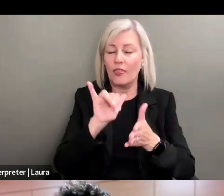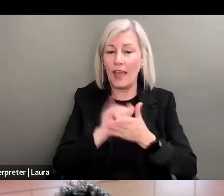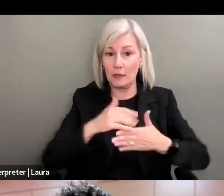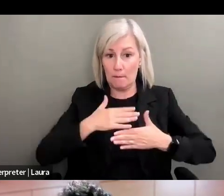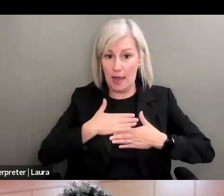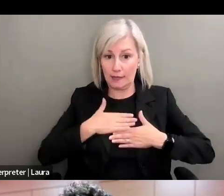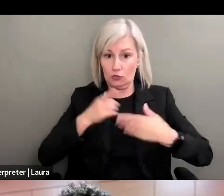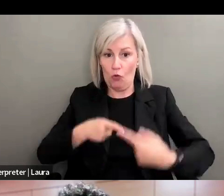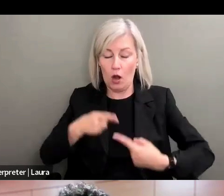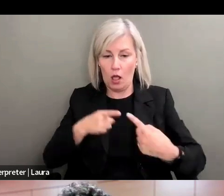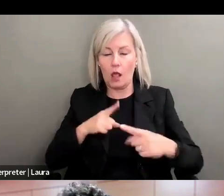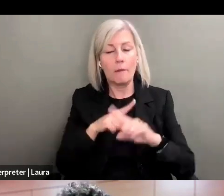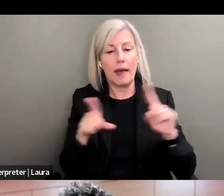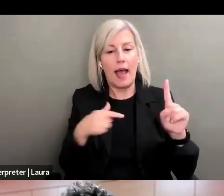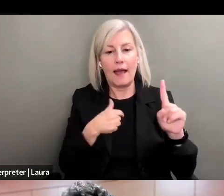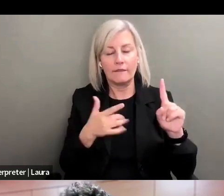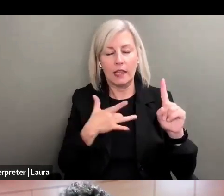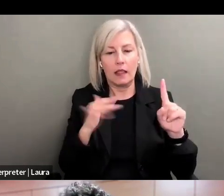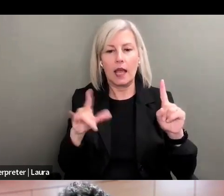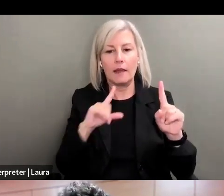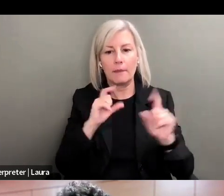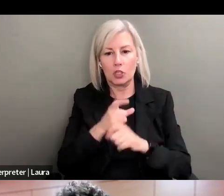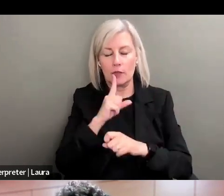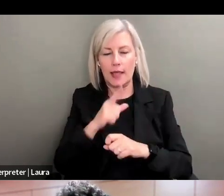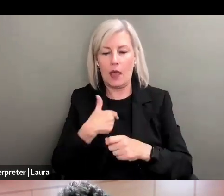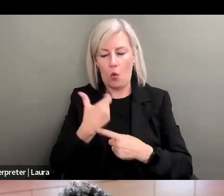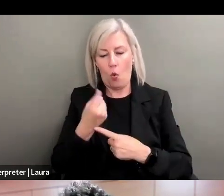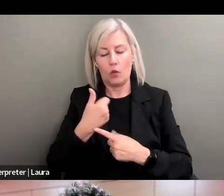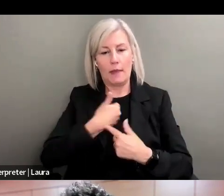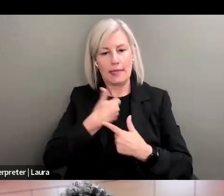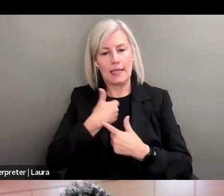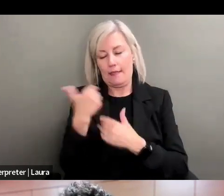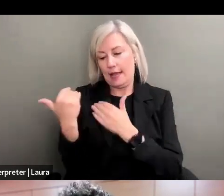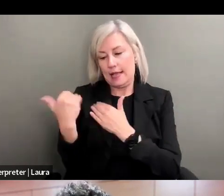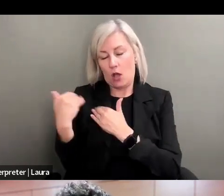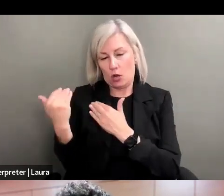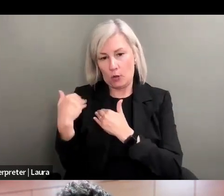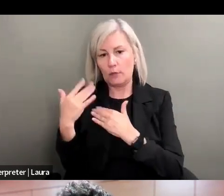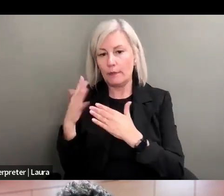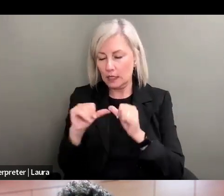But, I just find that I have to make sure and hold myself accountable at being very consistent when I'm scoring.